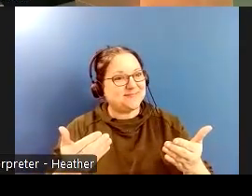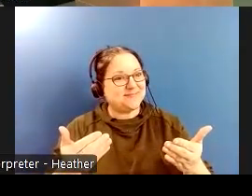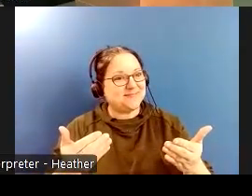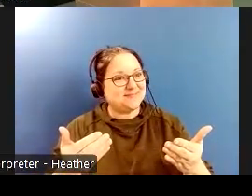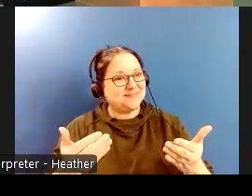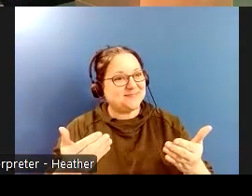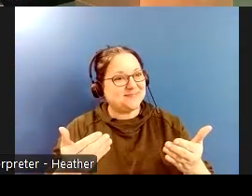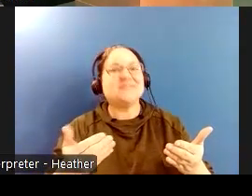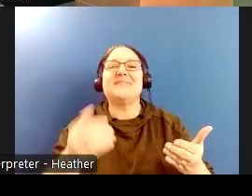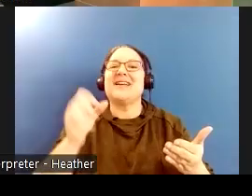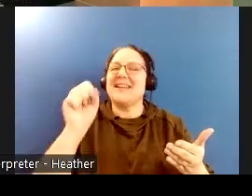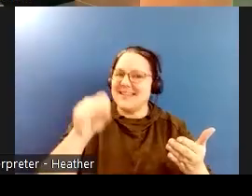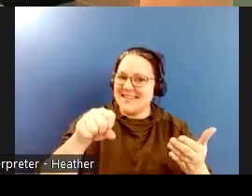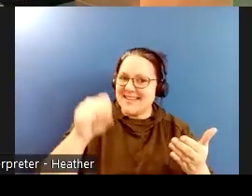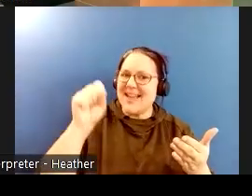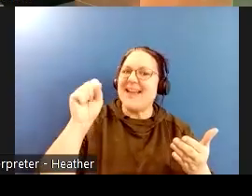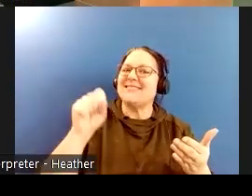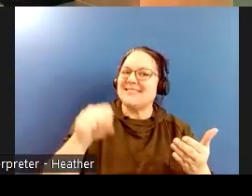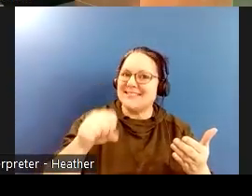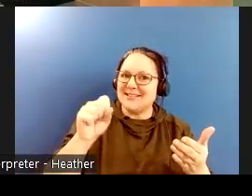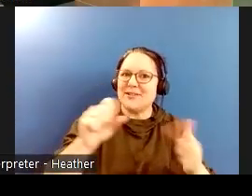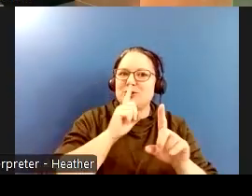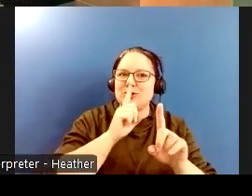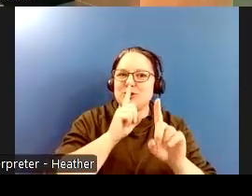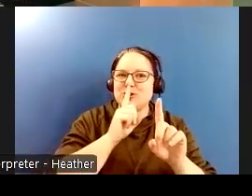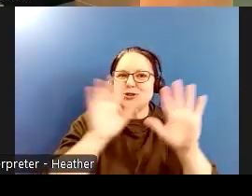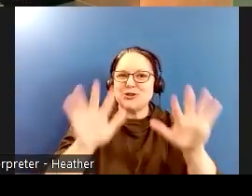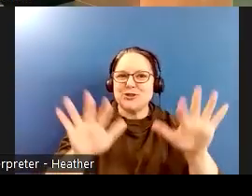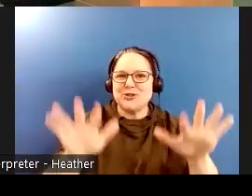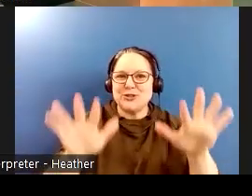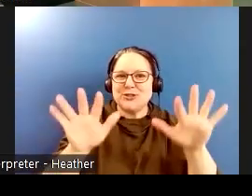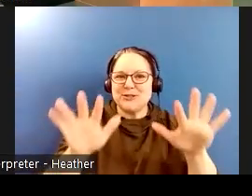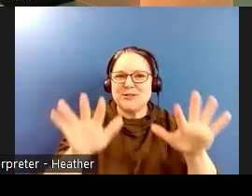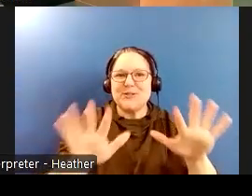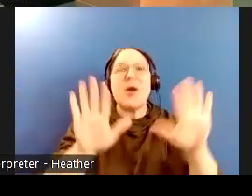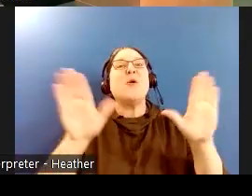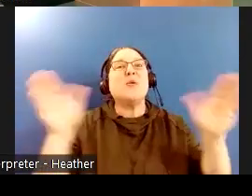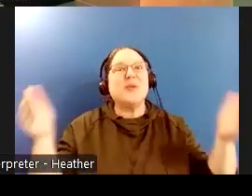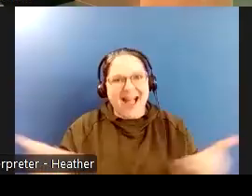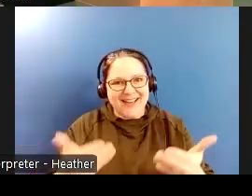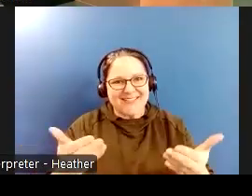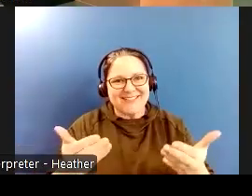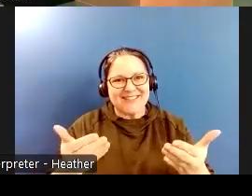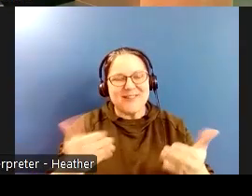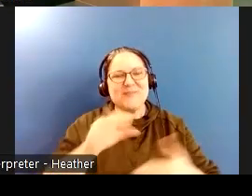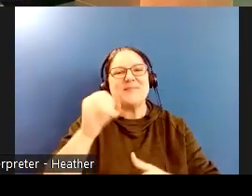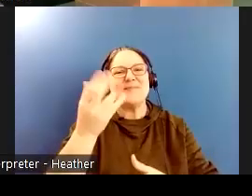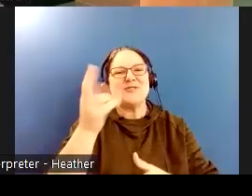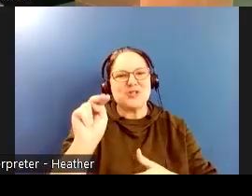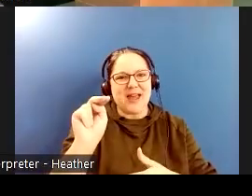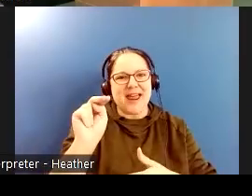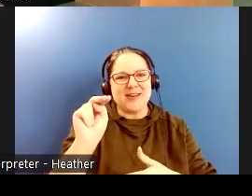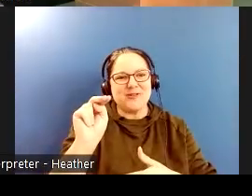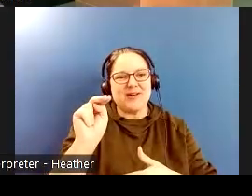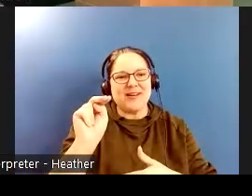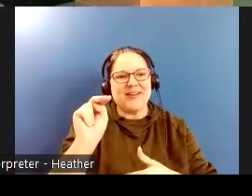Yes, that that is the cue to stop talking. So, welcome to the January angle rounds or grand